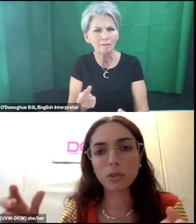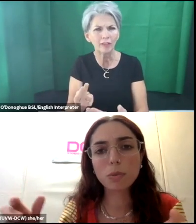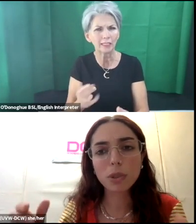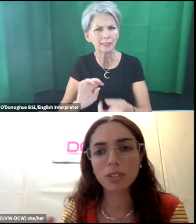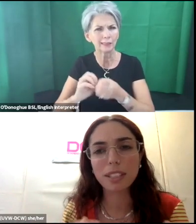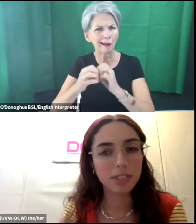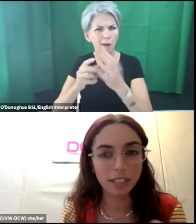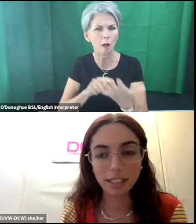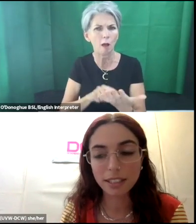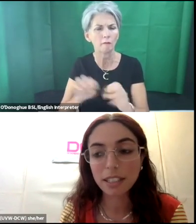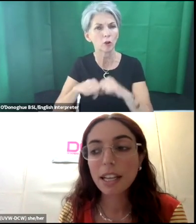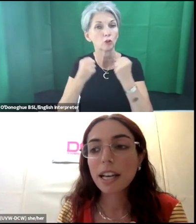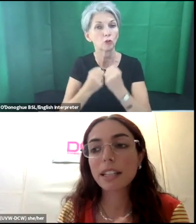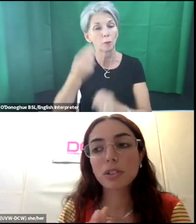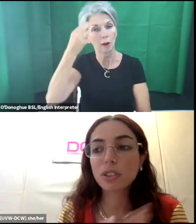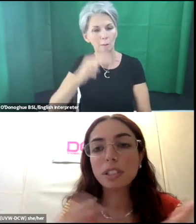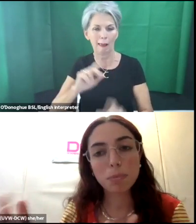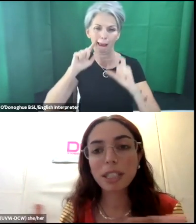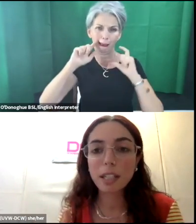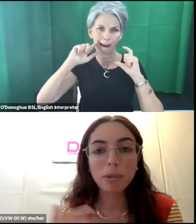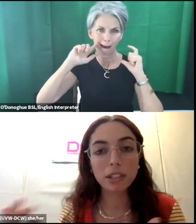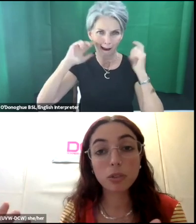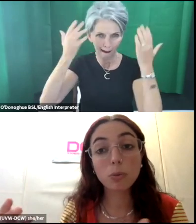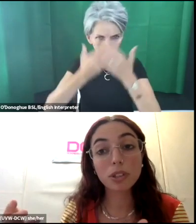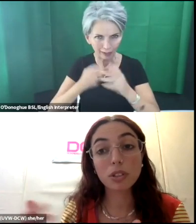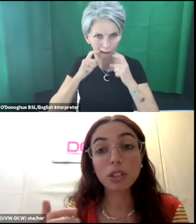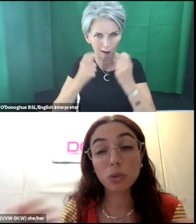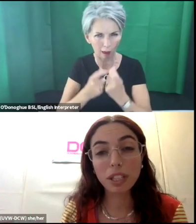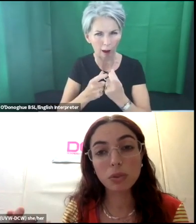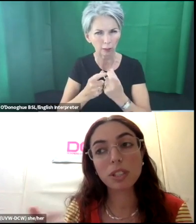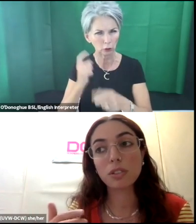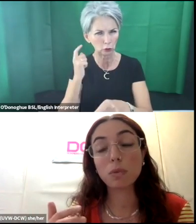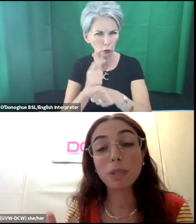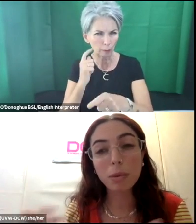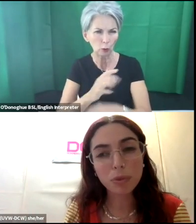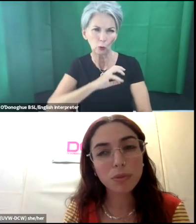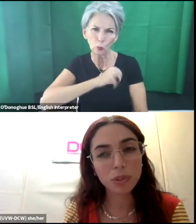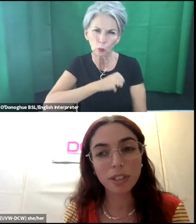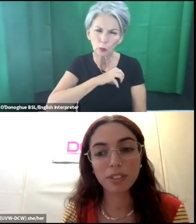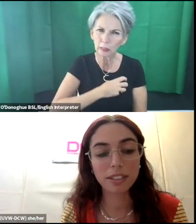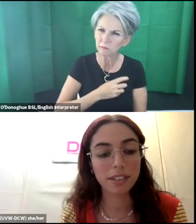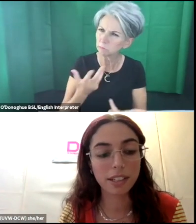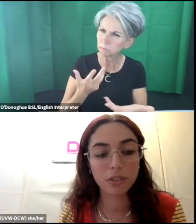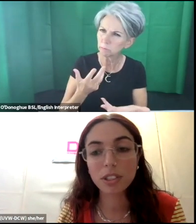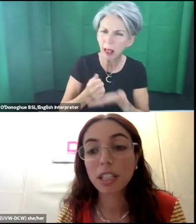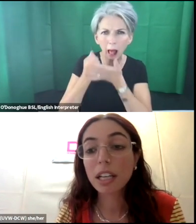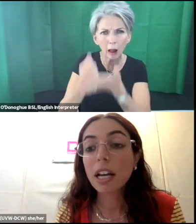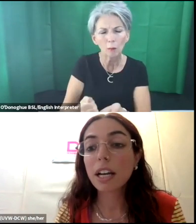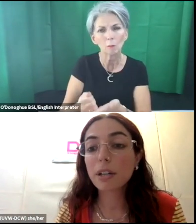a group called Evening Class and they started speaking about what trade unions could be helpful for graphic designers.